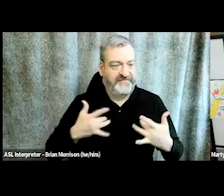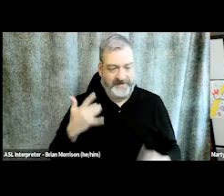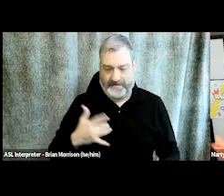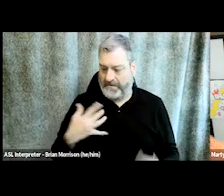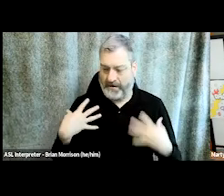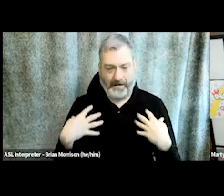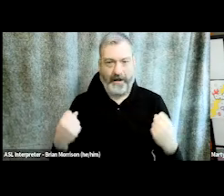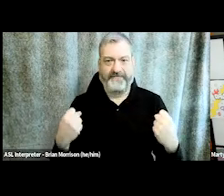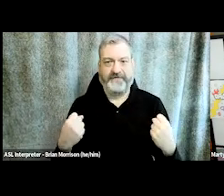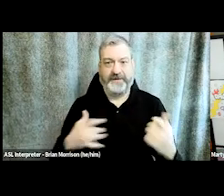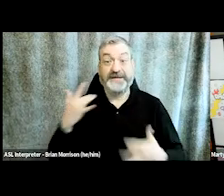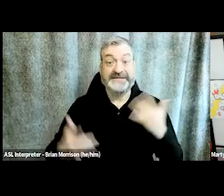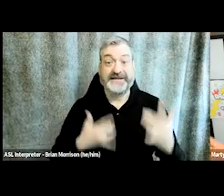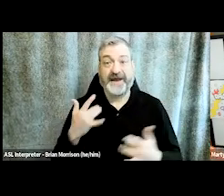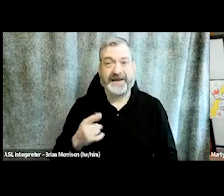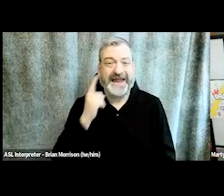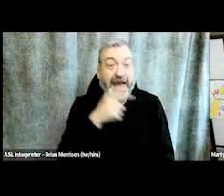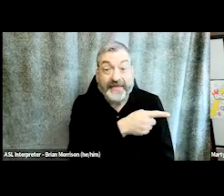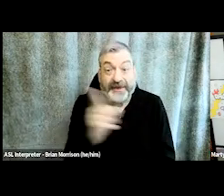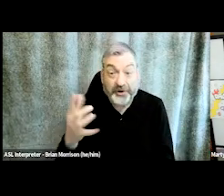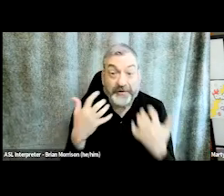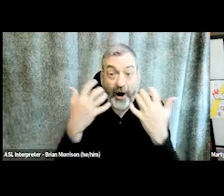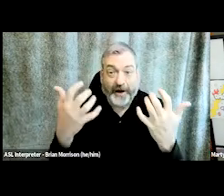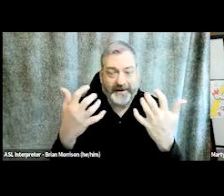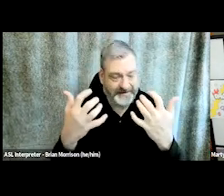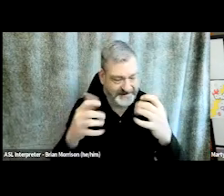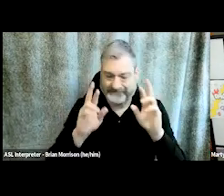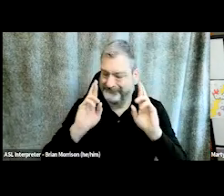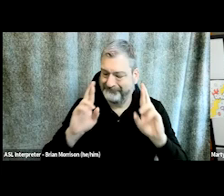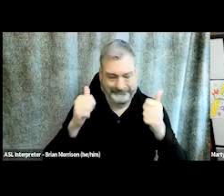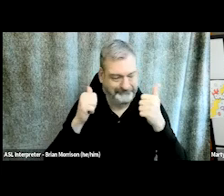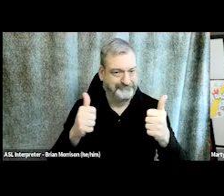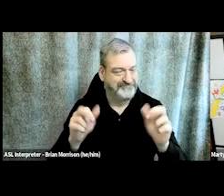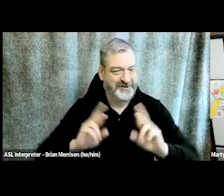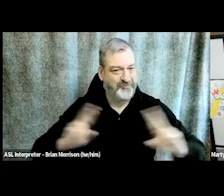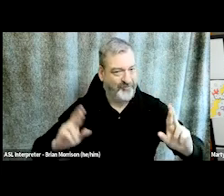And I think this audience is probably a number one for folks who want to be excited about that.